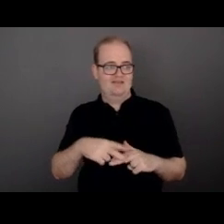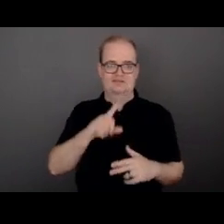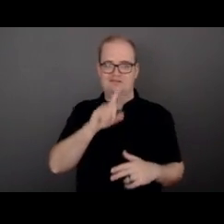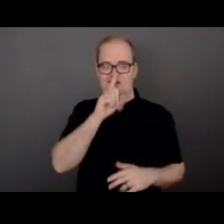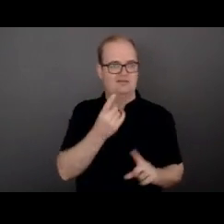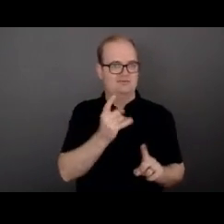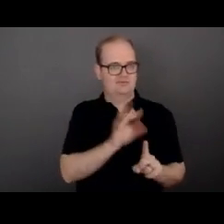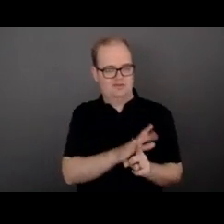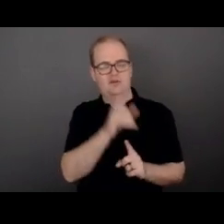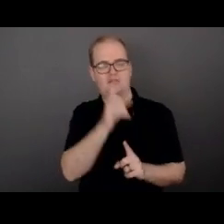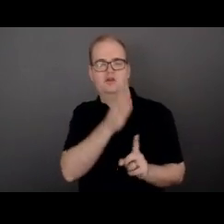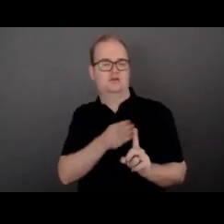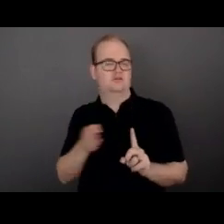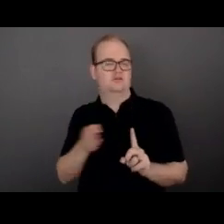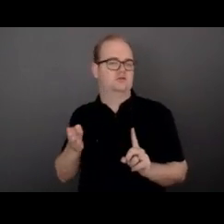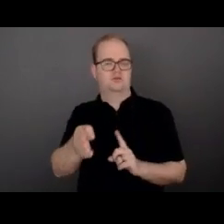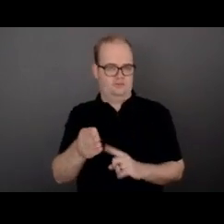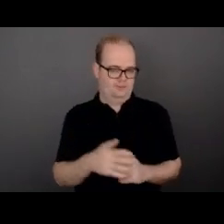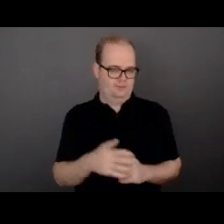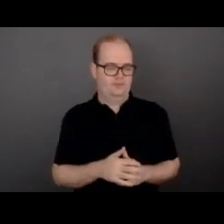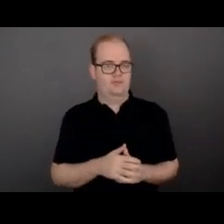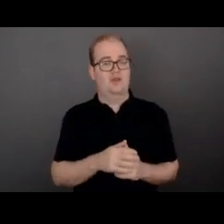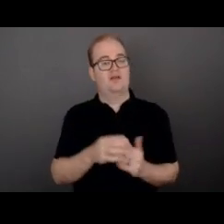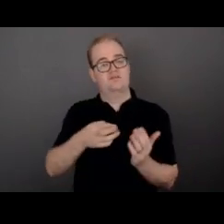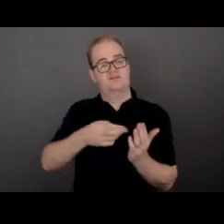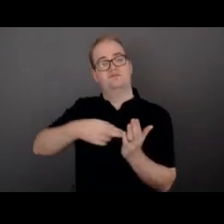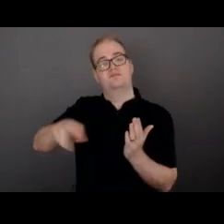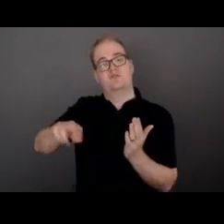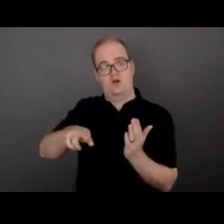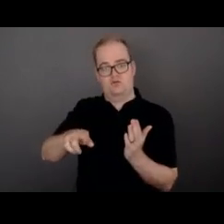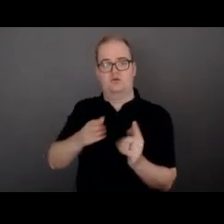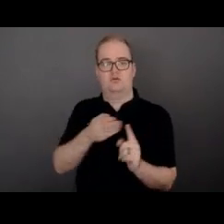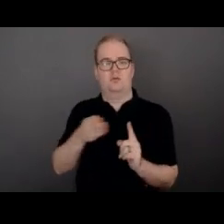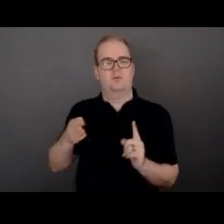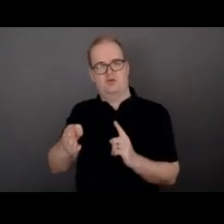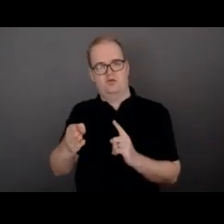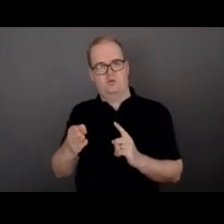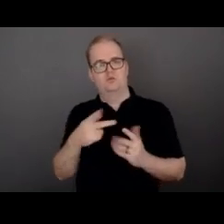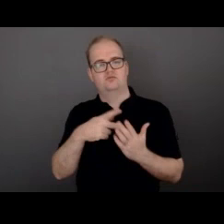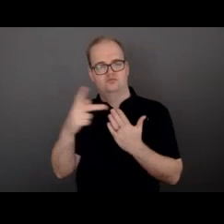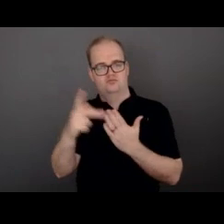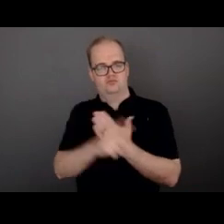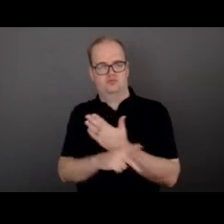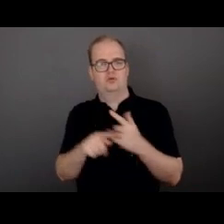We have a Referral Pathway Program in most Queensland regions where LAQ has an office.